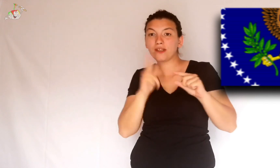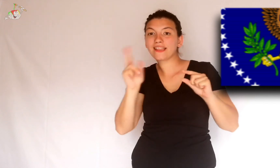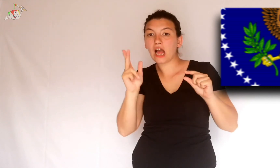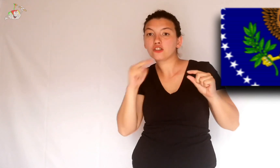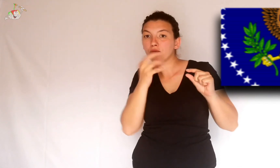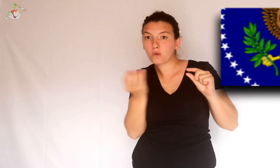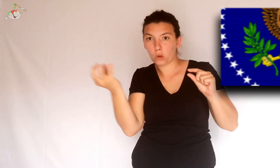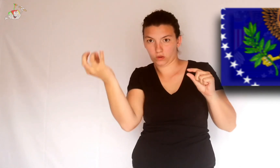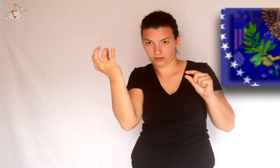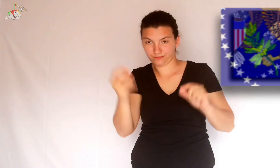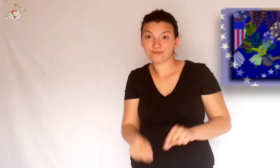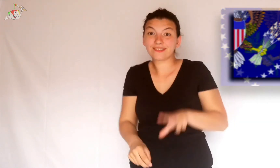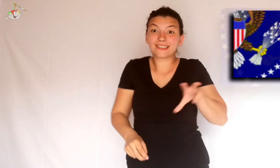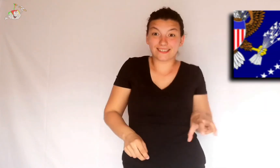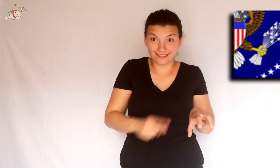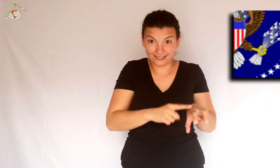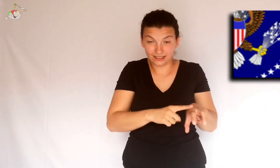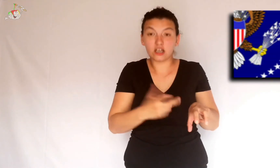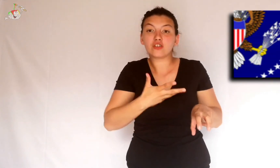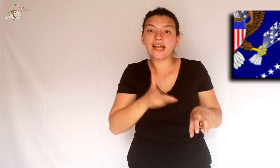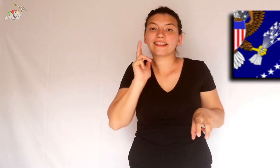. In the other claw he grabs 13